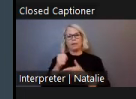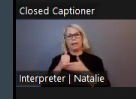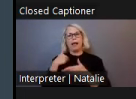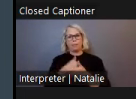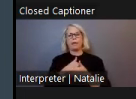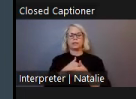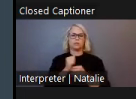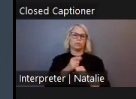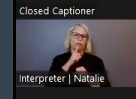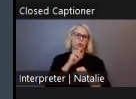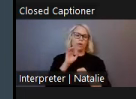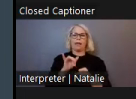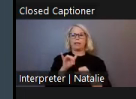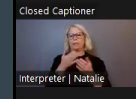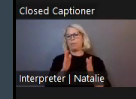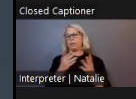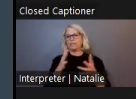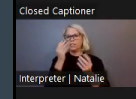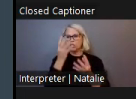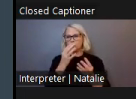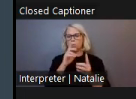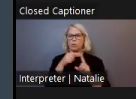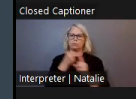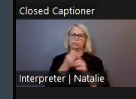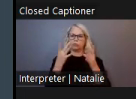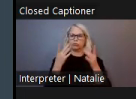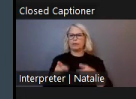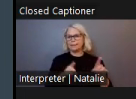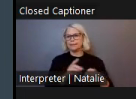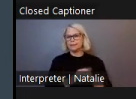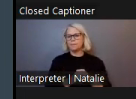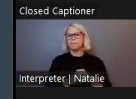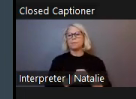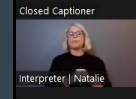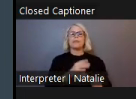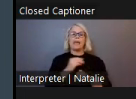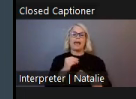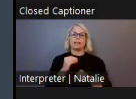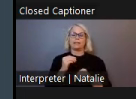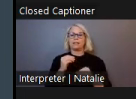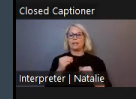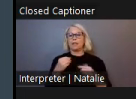making sure the public is informed in times of crisis and then, recovery, as we all know,